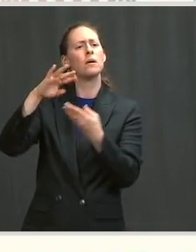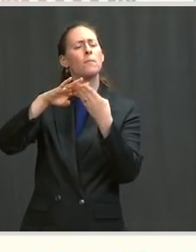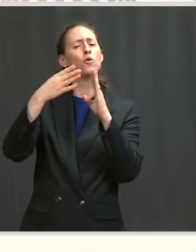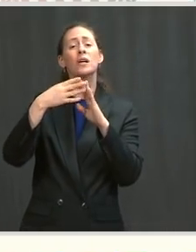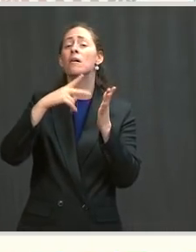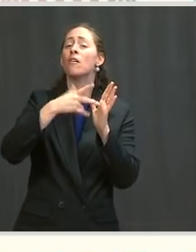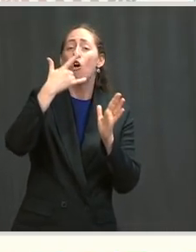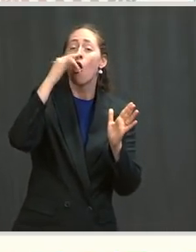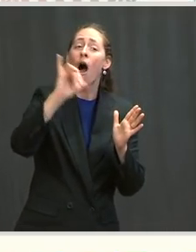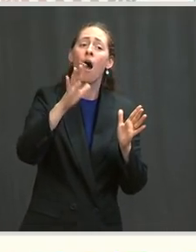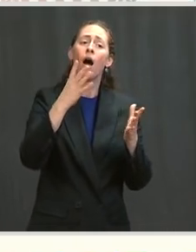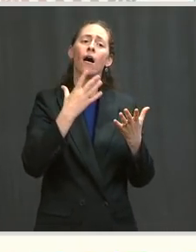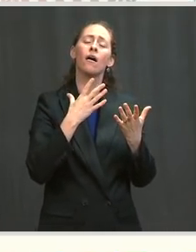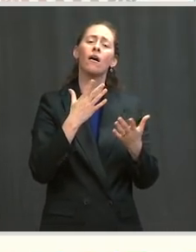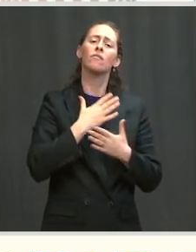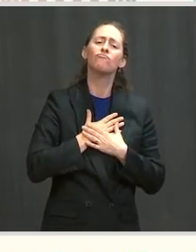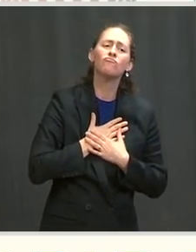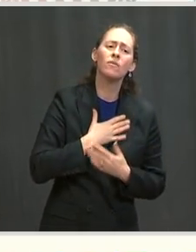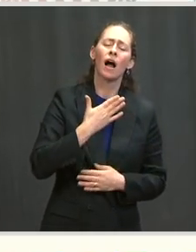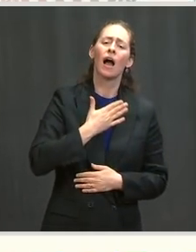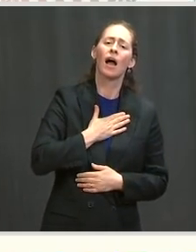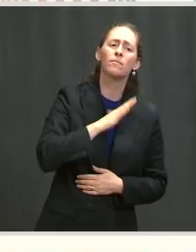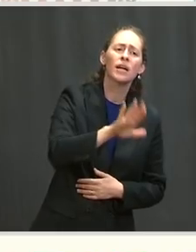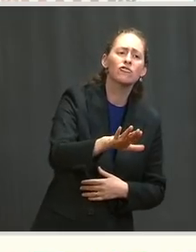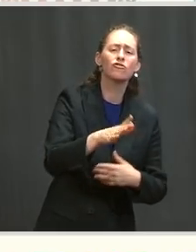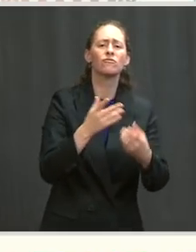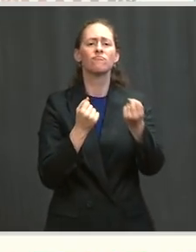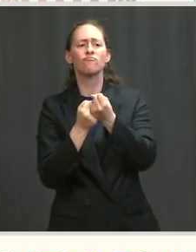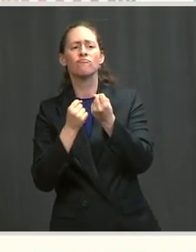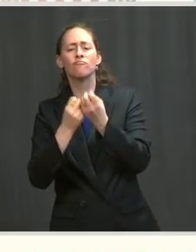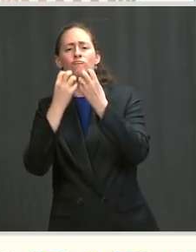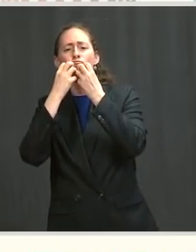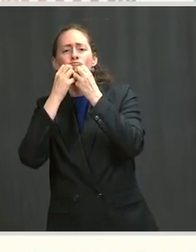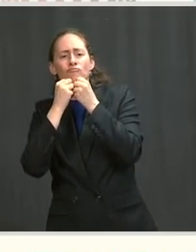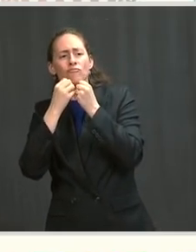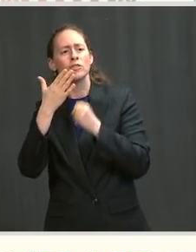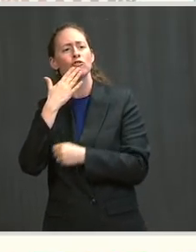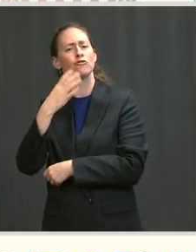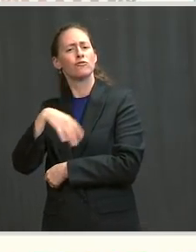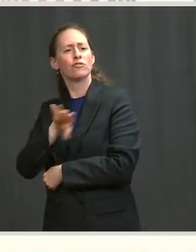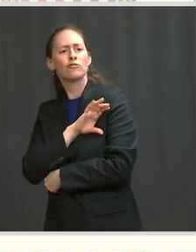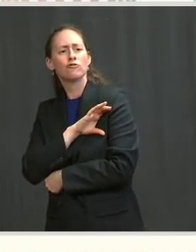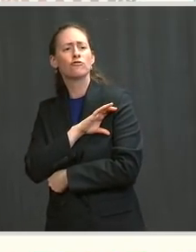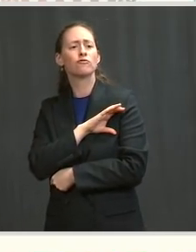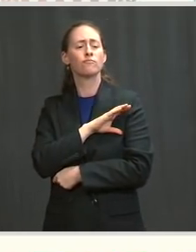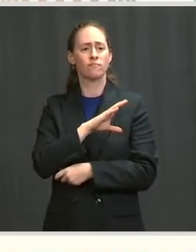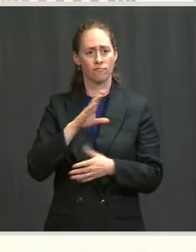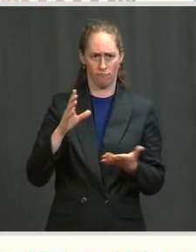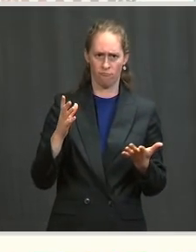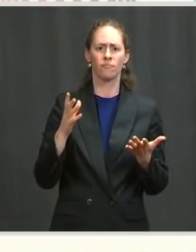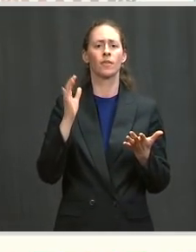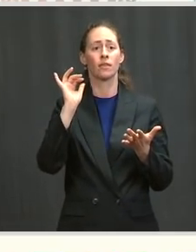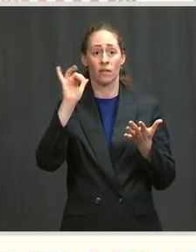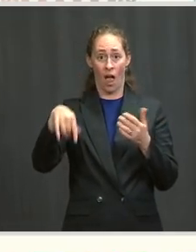and it's a matter of national character bearing on the question of whether this really can be a country of liberty and justice for all.